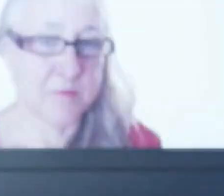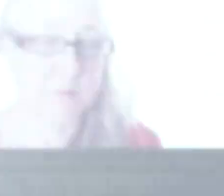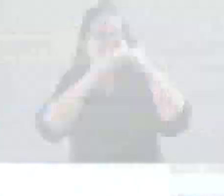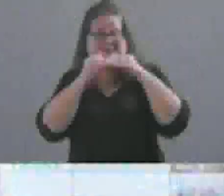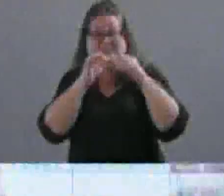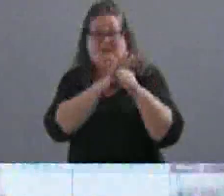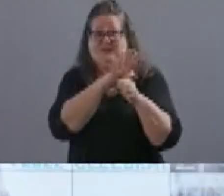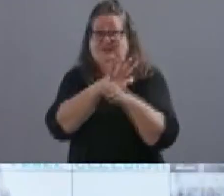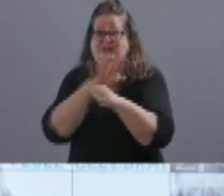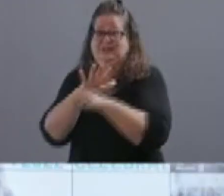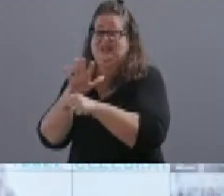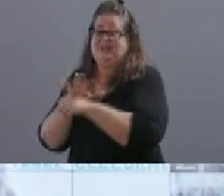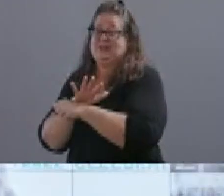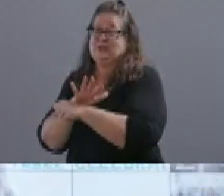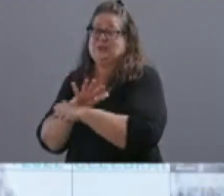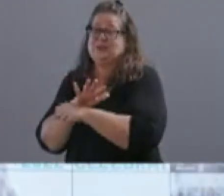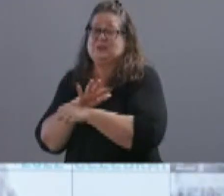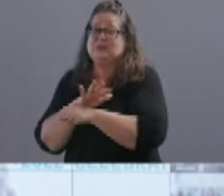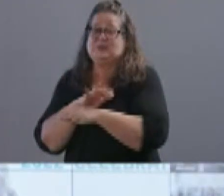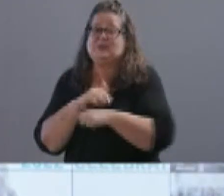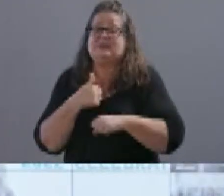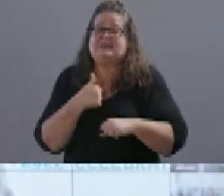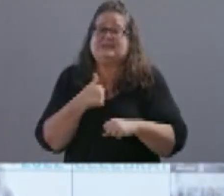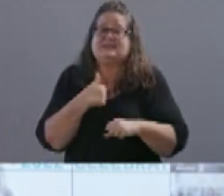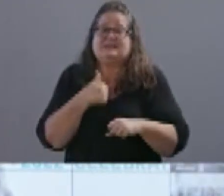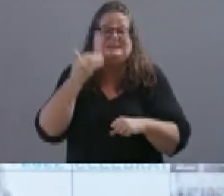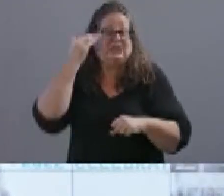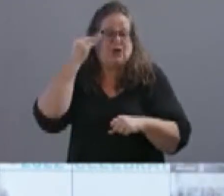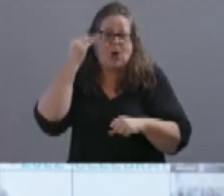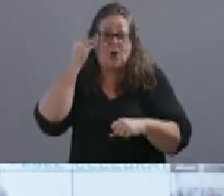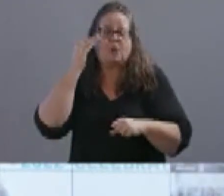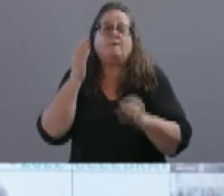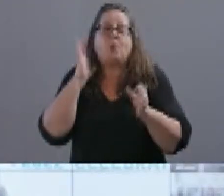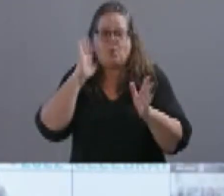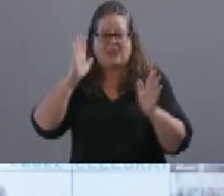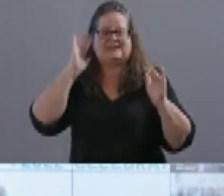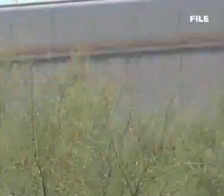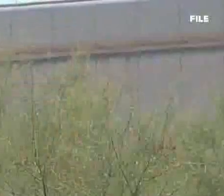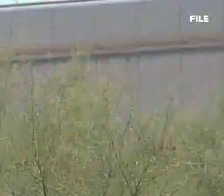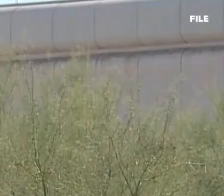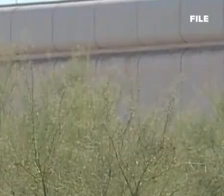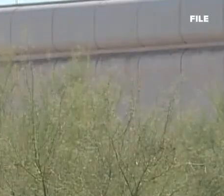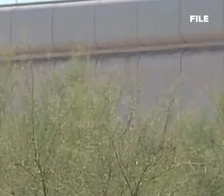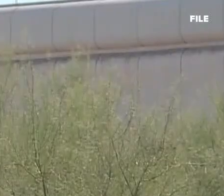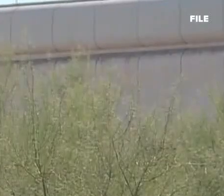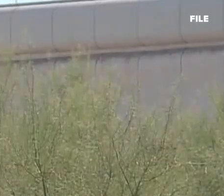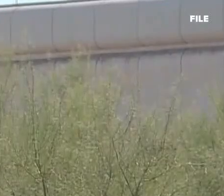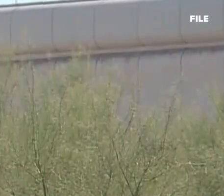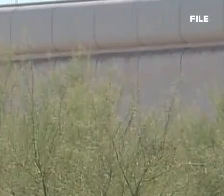are on ventilators today at banner Health or COVID positive. If we didn't have those patients we would have more than enough